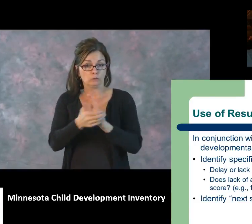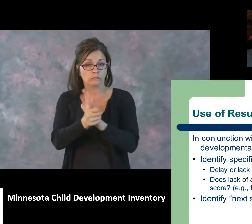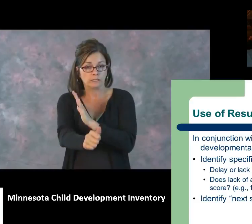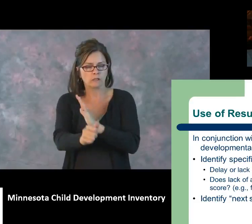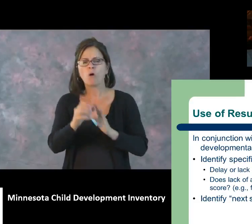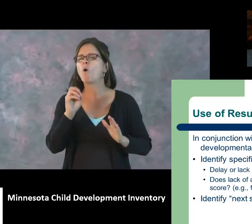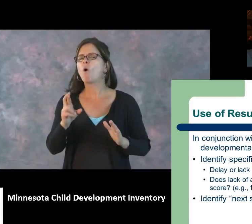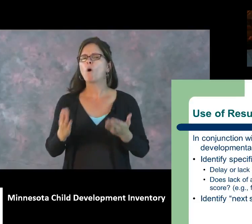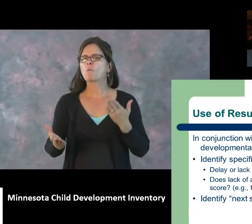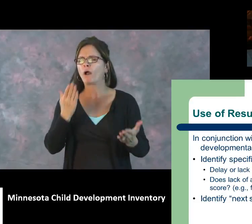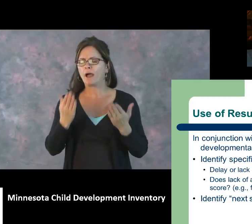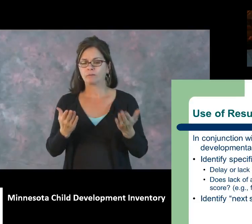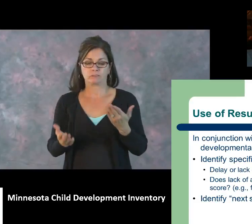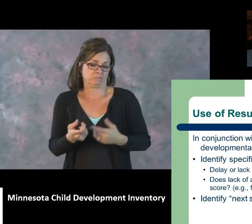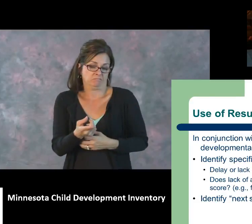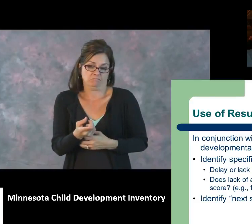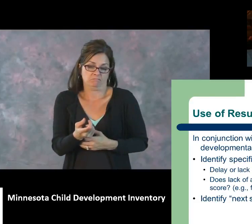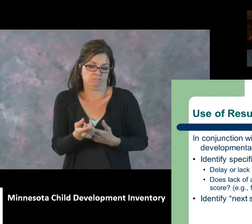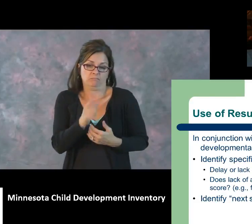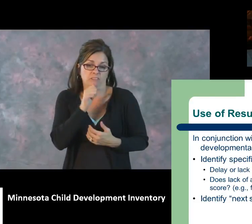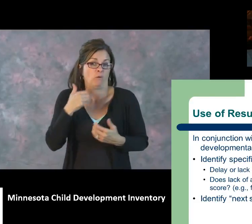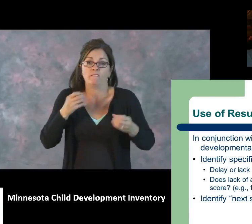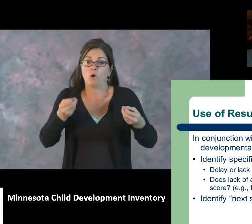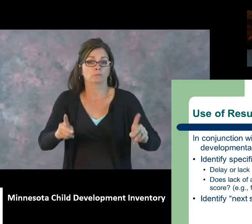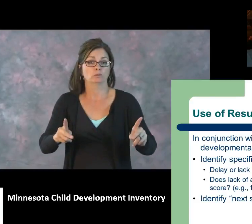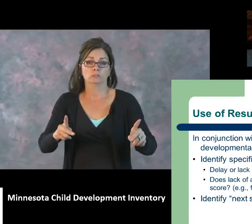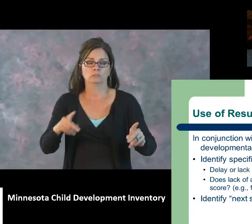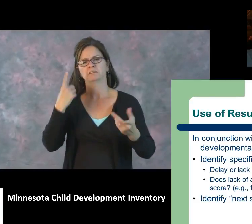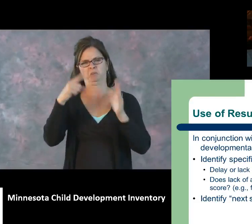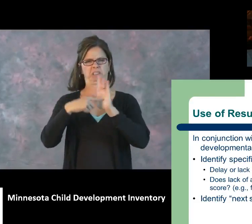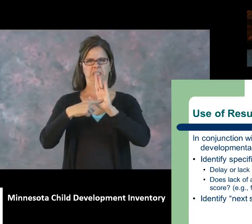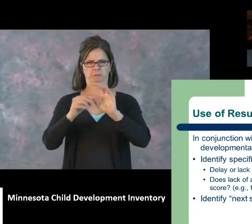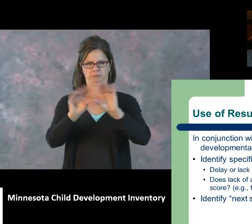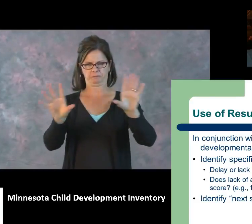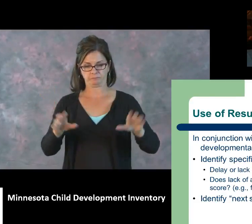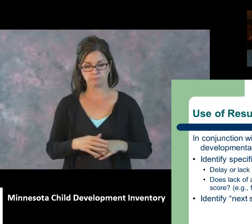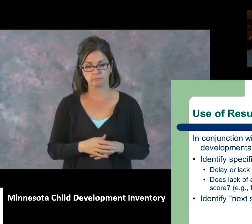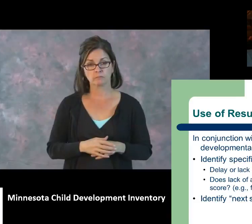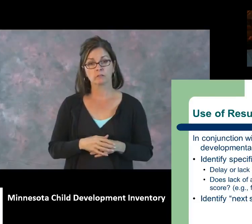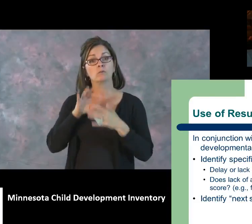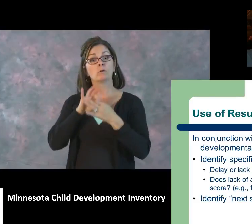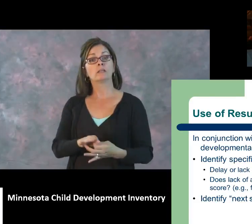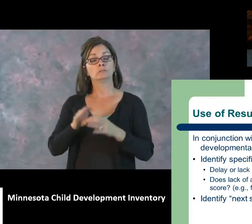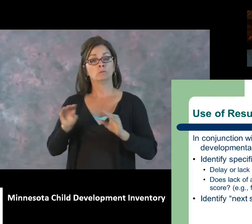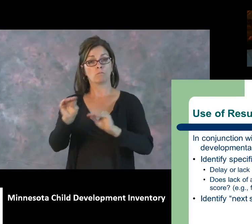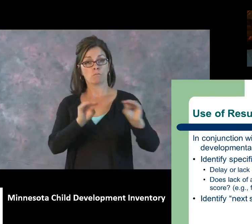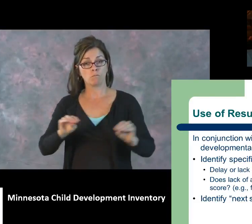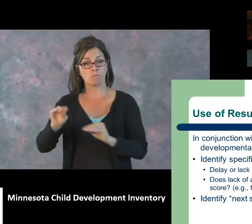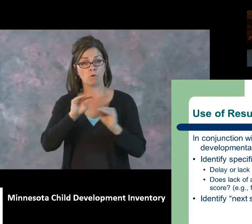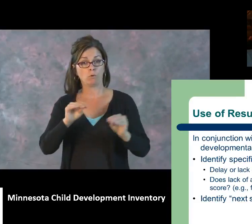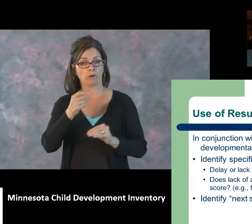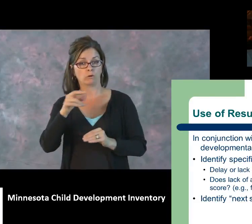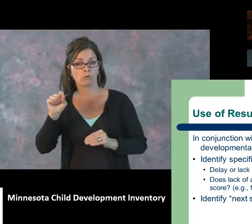or perhaps do they just lacked the opportunity?" For example, with the motor items, if you know that this is a child,